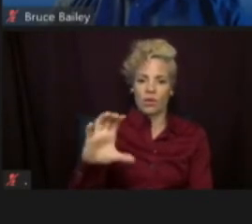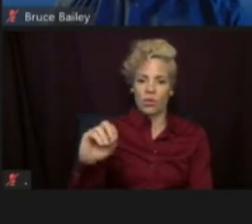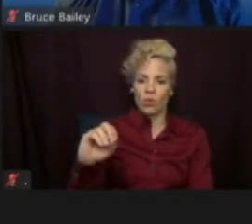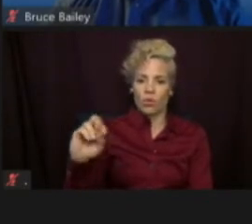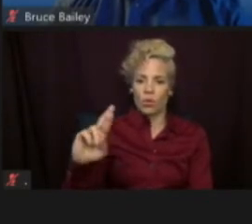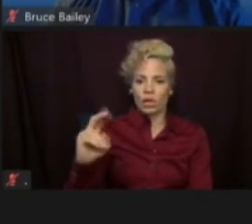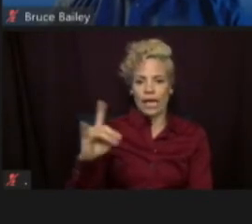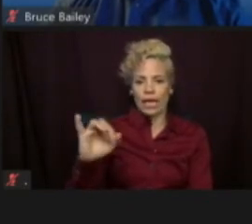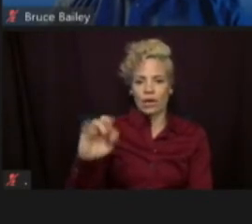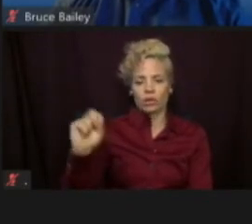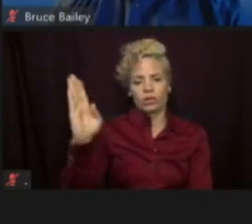TrustedTester5.1.